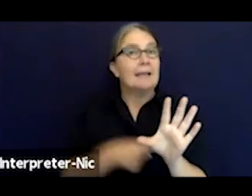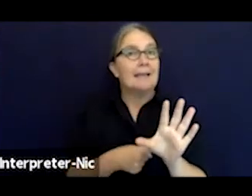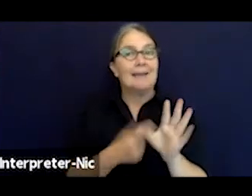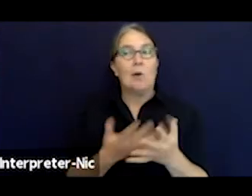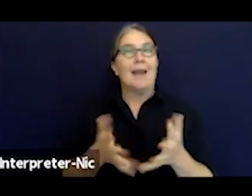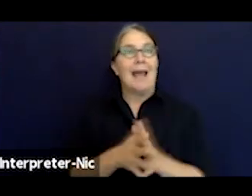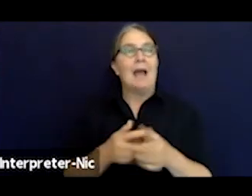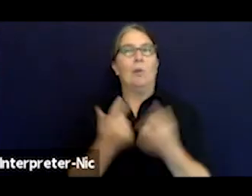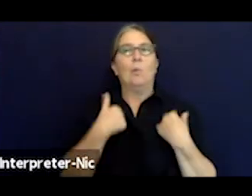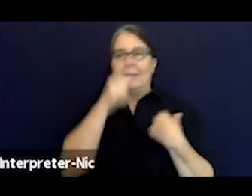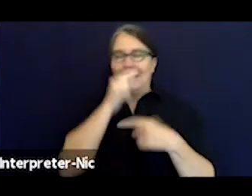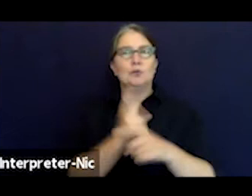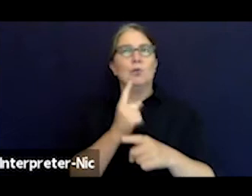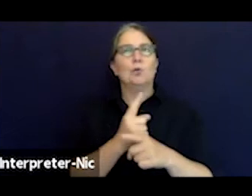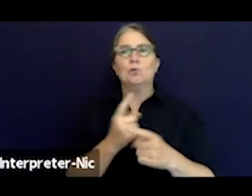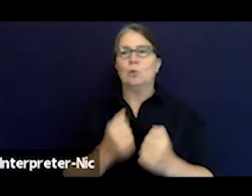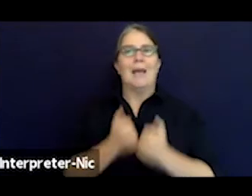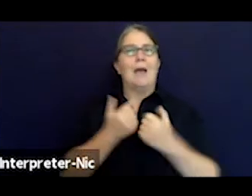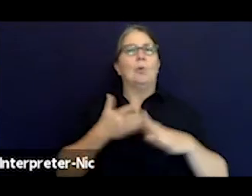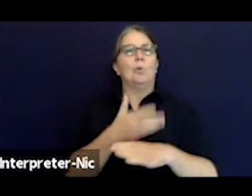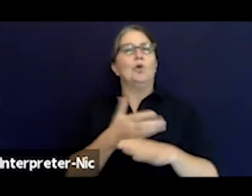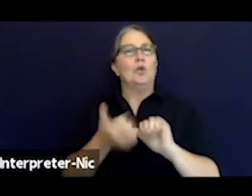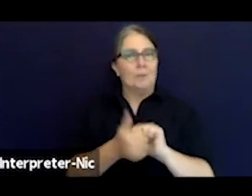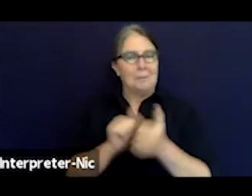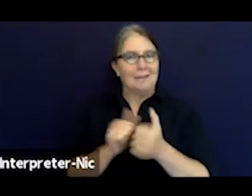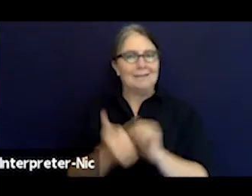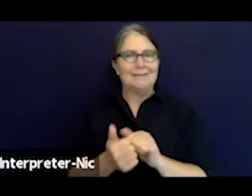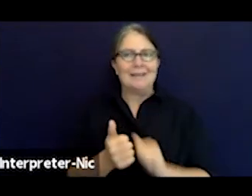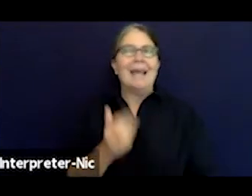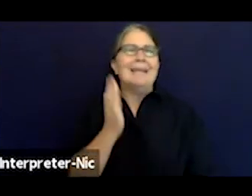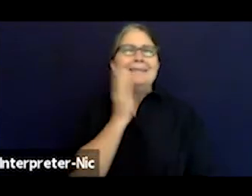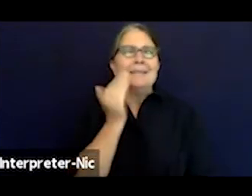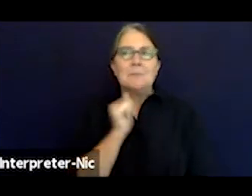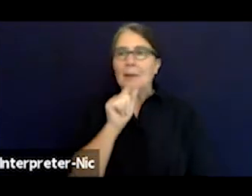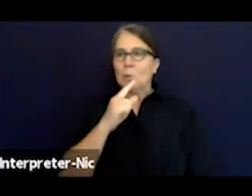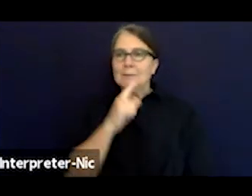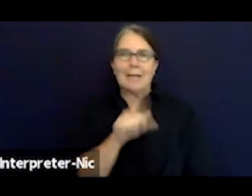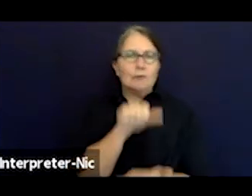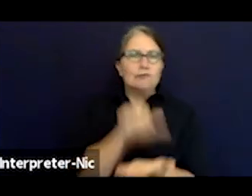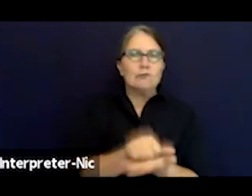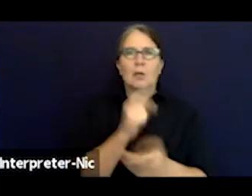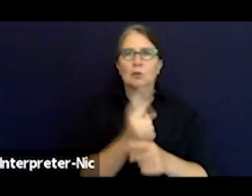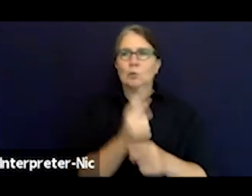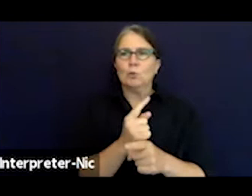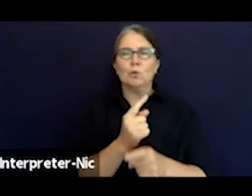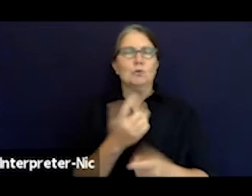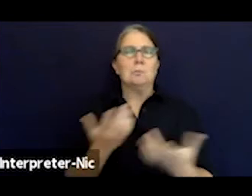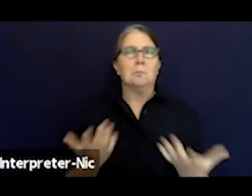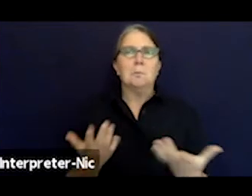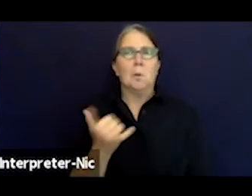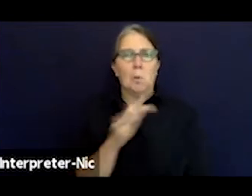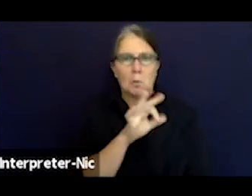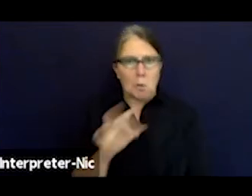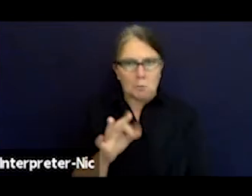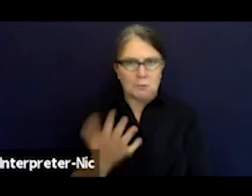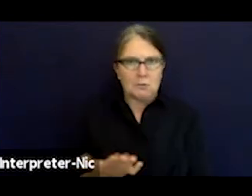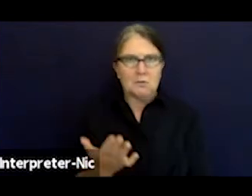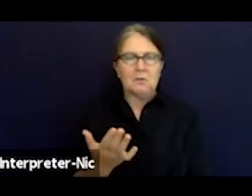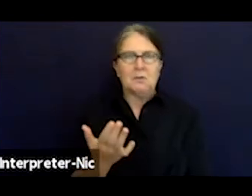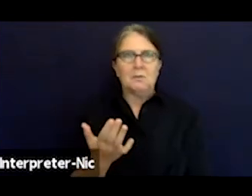Regardless of whether we say the right things as instructors, and regardless of what the emotions